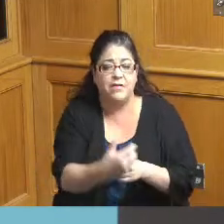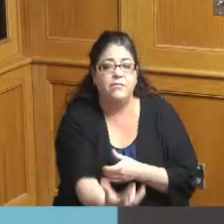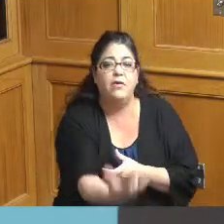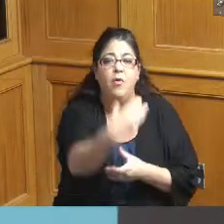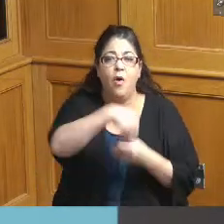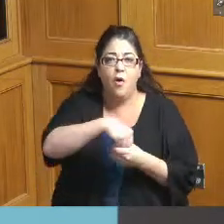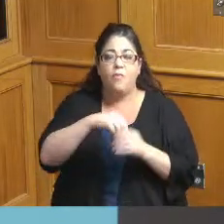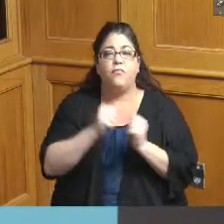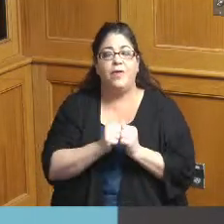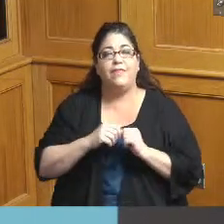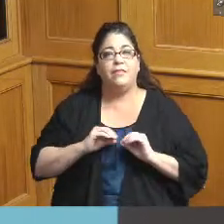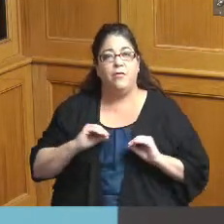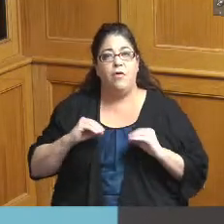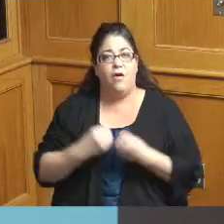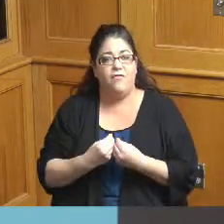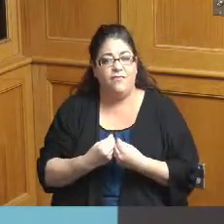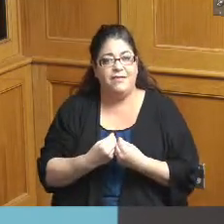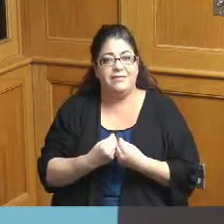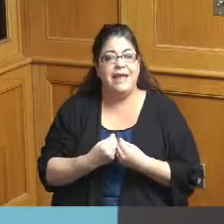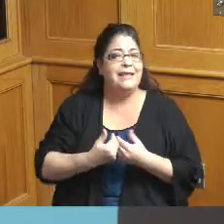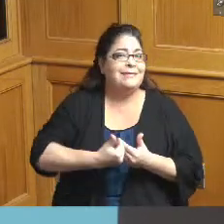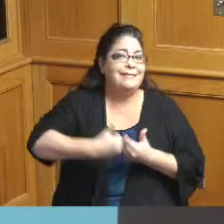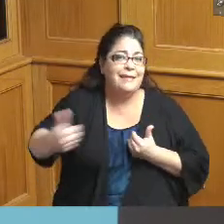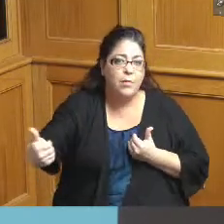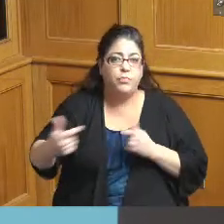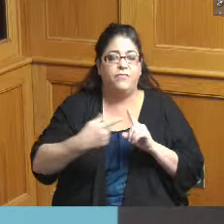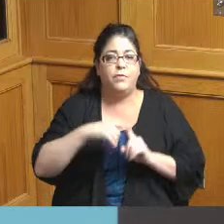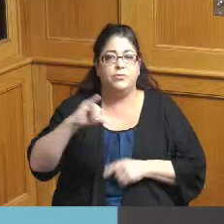of family voice that is independent of Job and Family Services that can help families that are